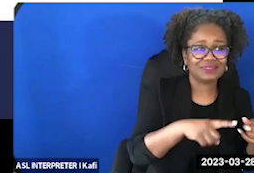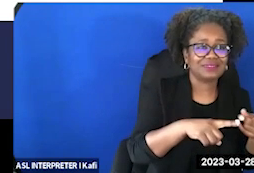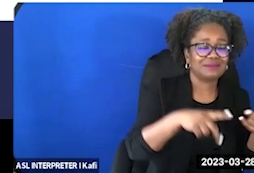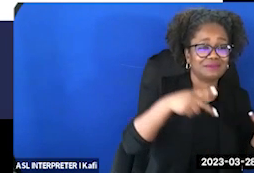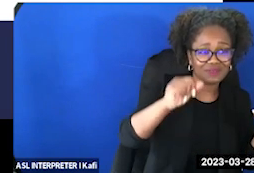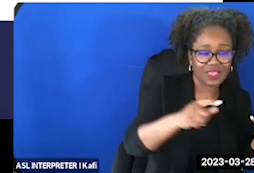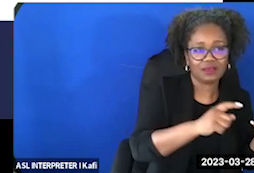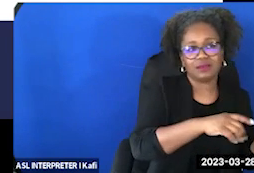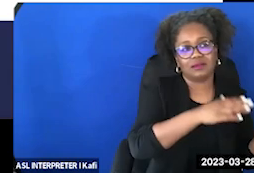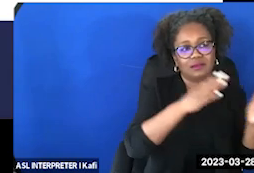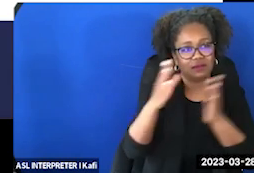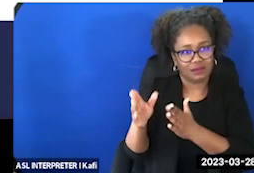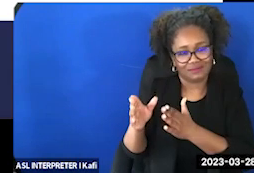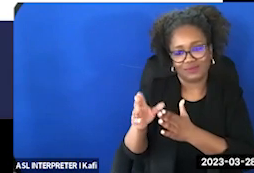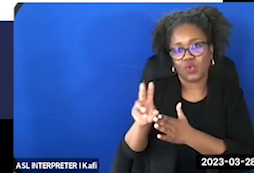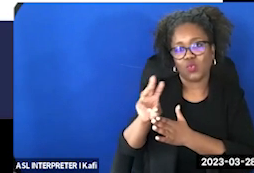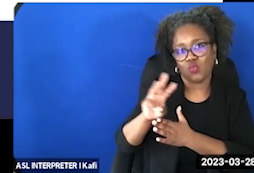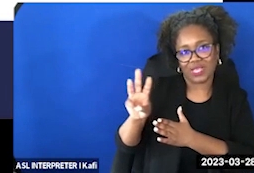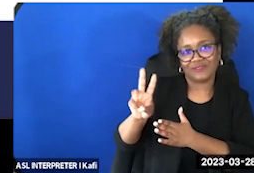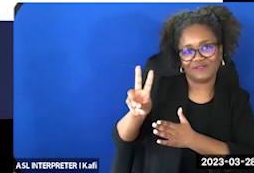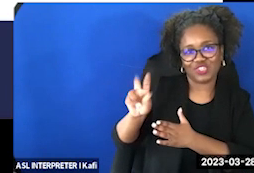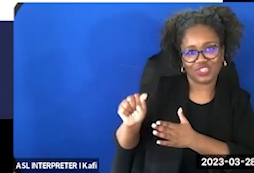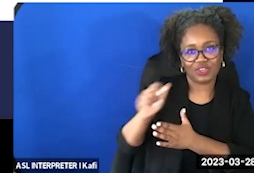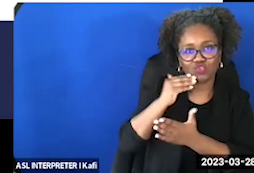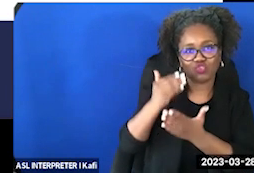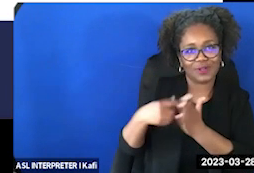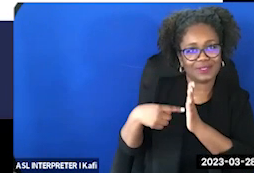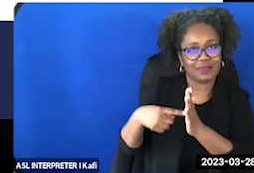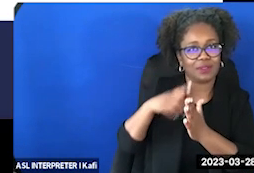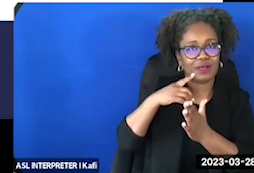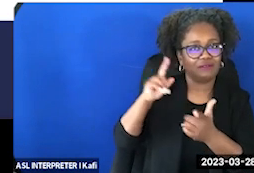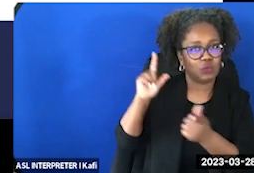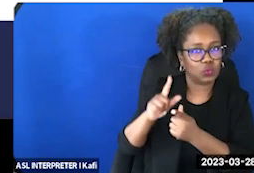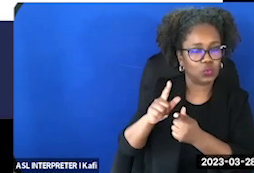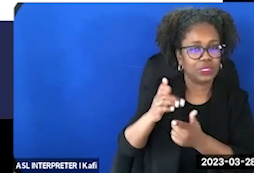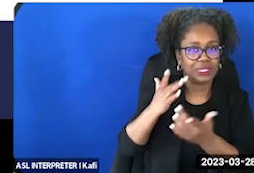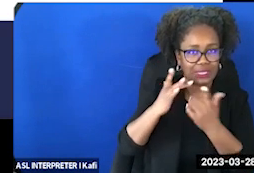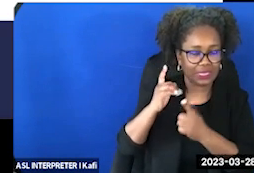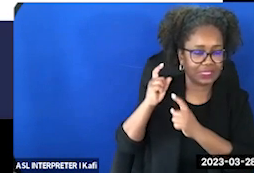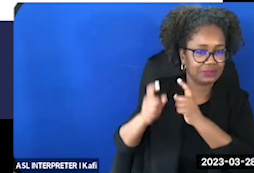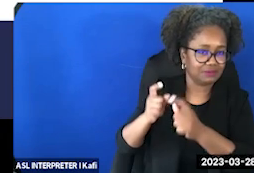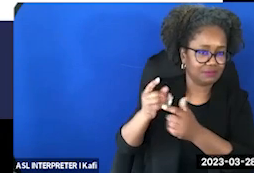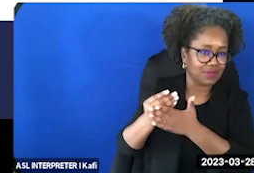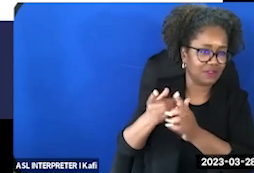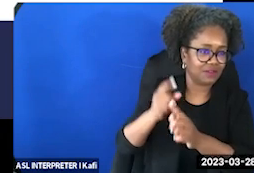Debbie Stine, Science & Technology Policy Academy: So this is how to do a racial equity impact assessment. So this is part of why